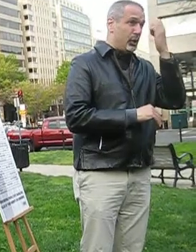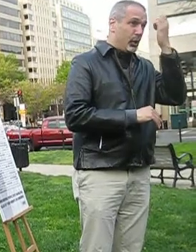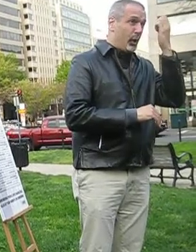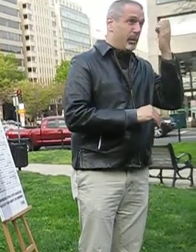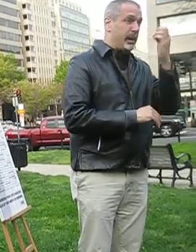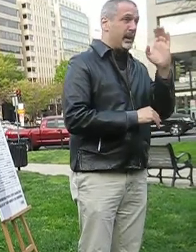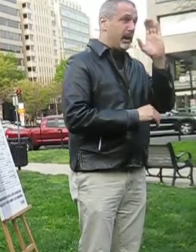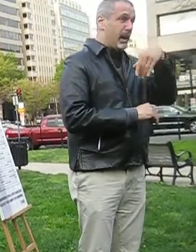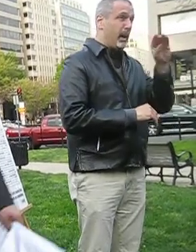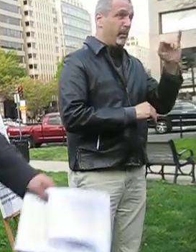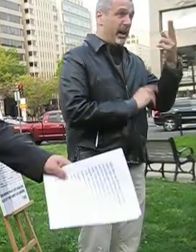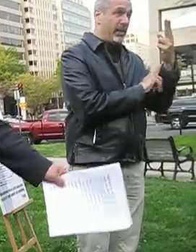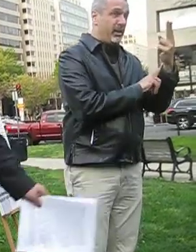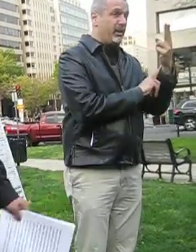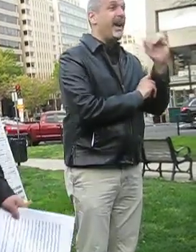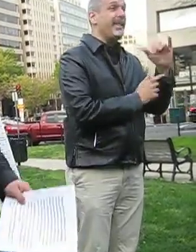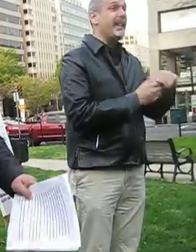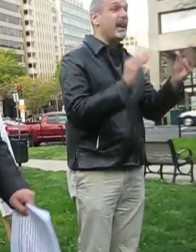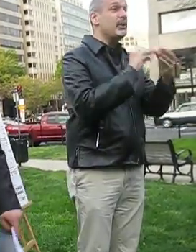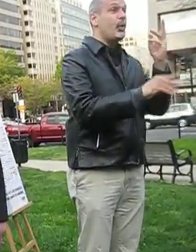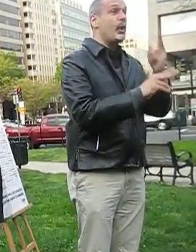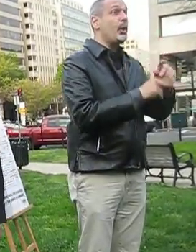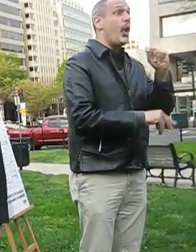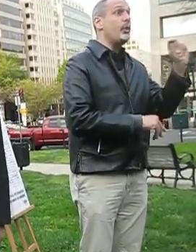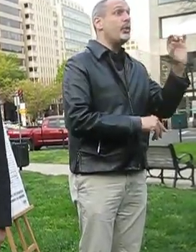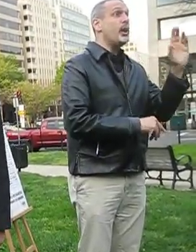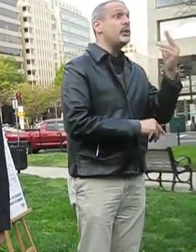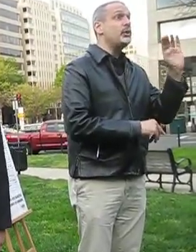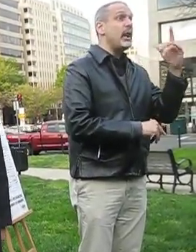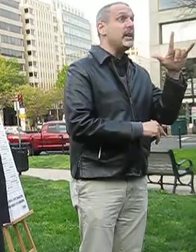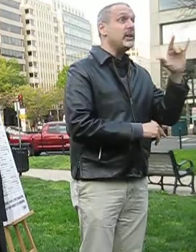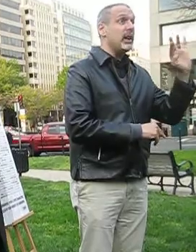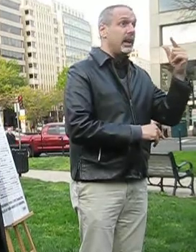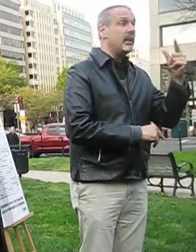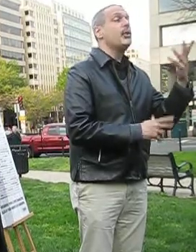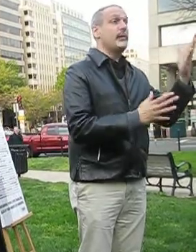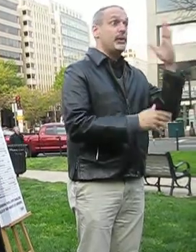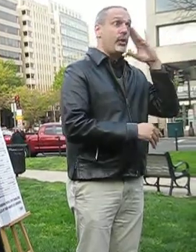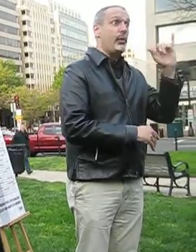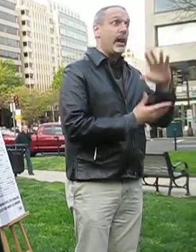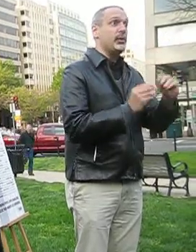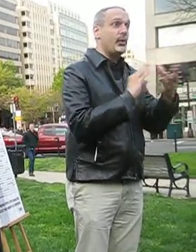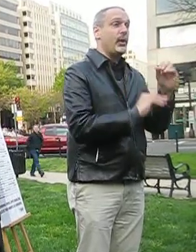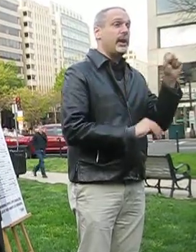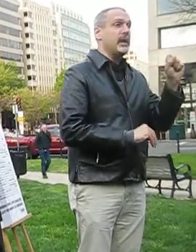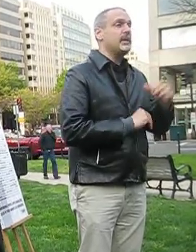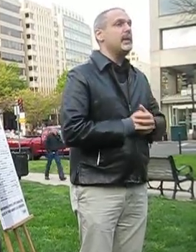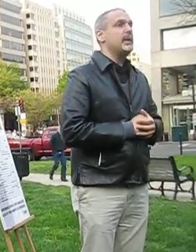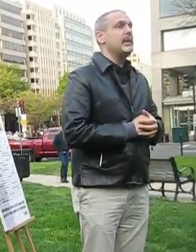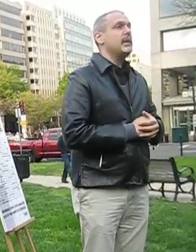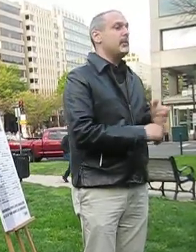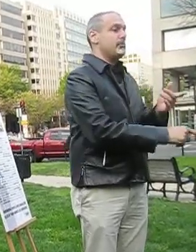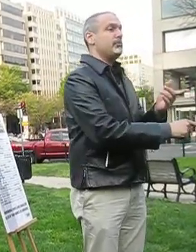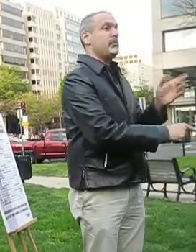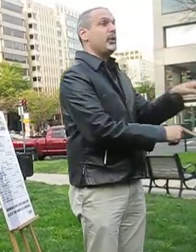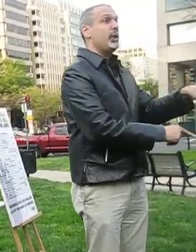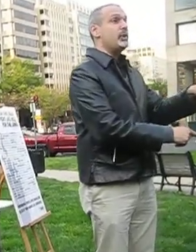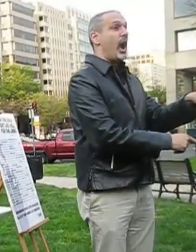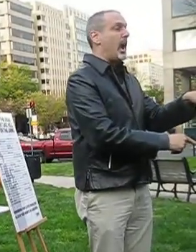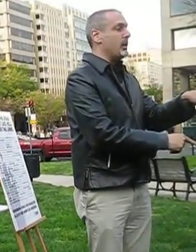The child that is supposedly the replacement for the once normal child